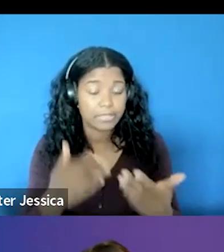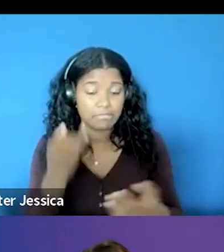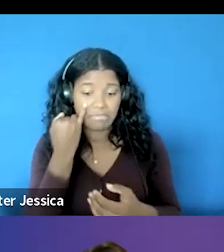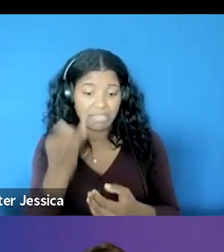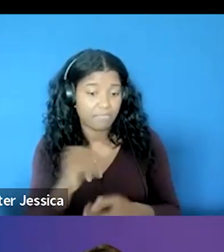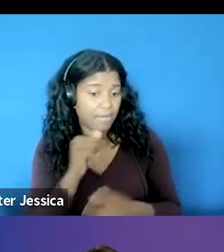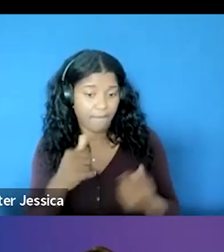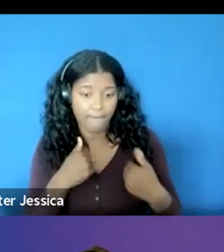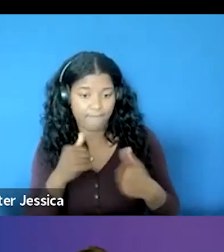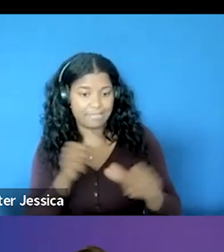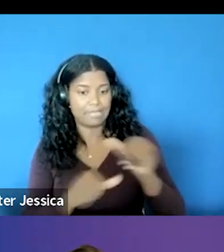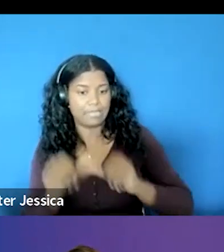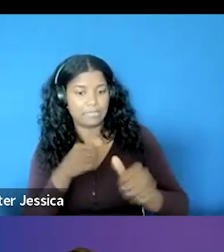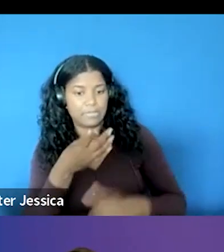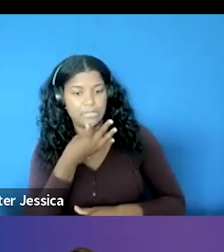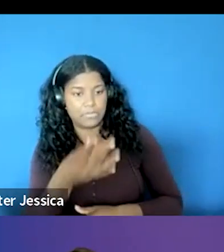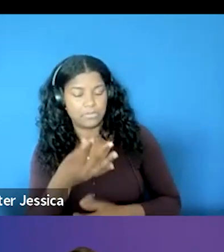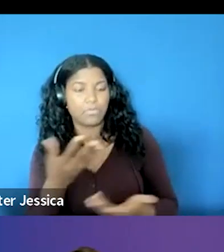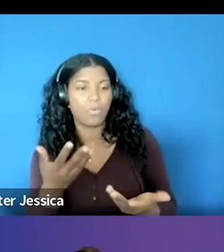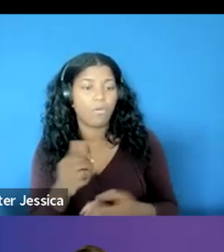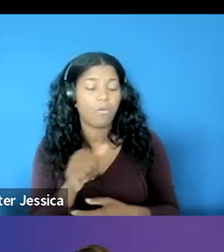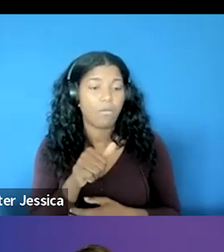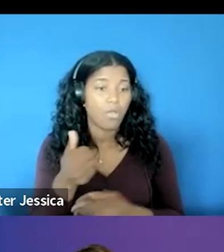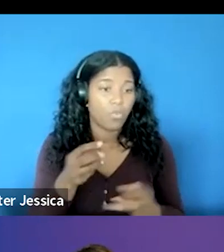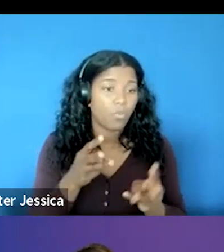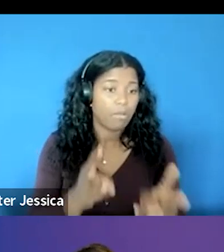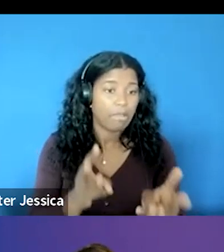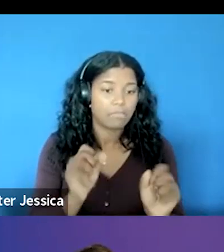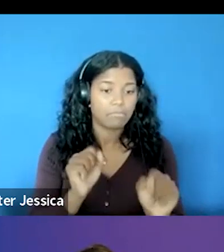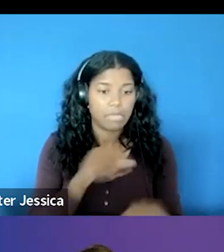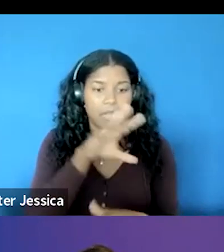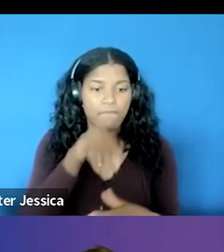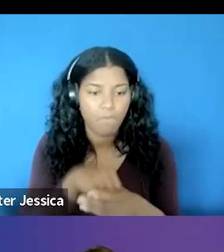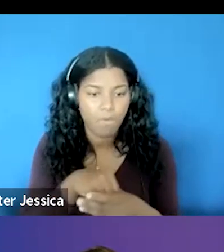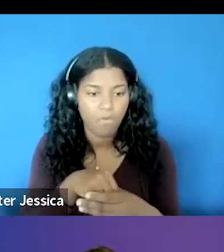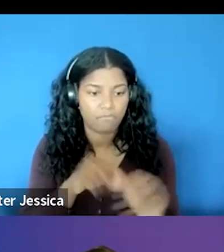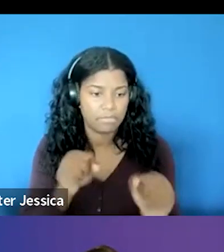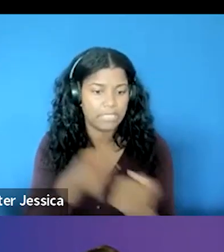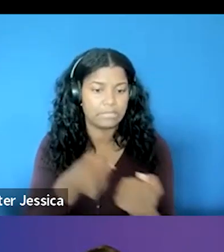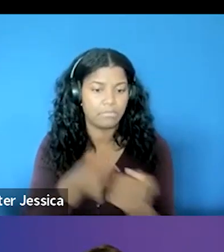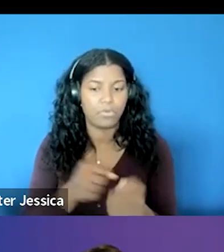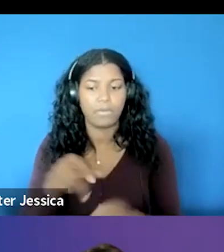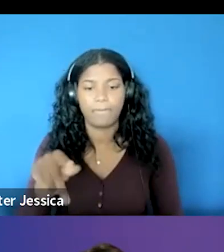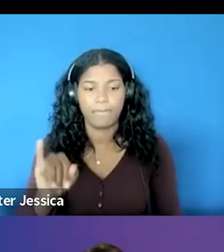Or is there another way to observe the review process to better assist PIs?